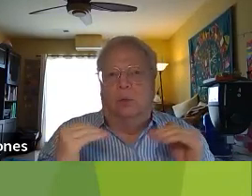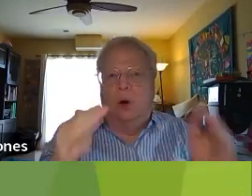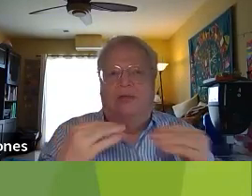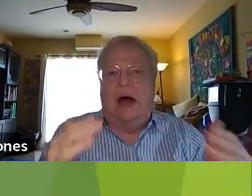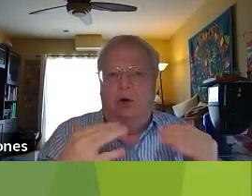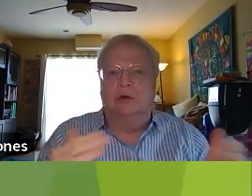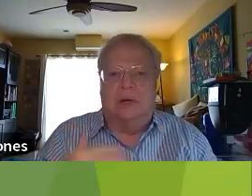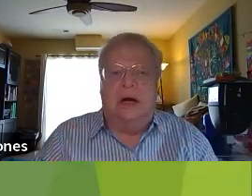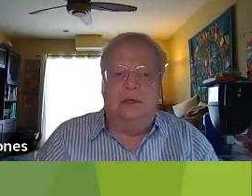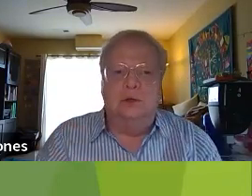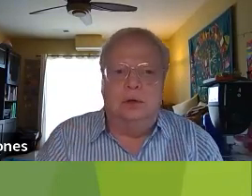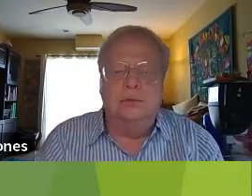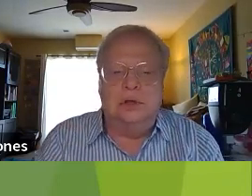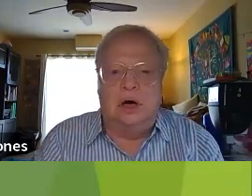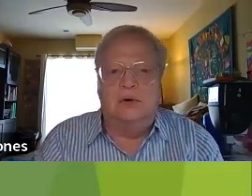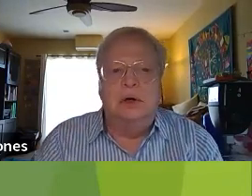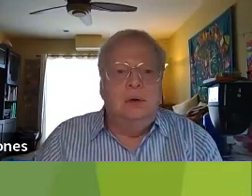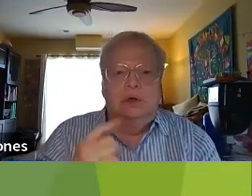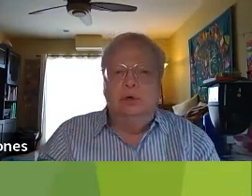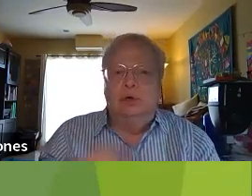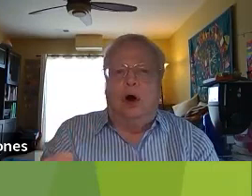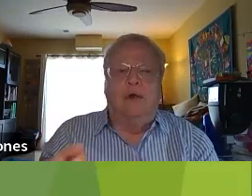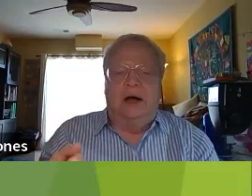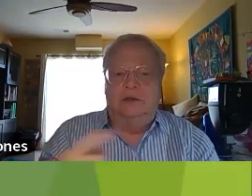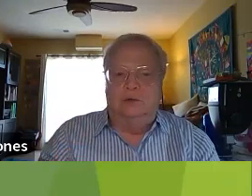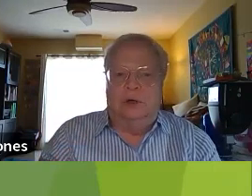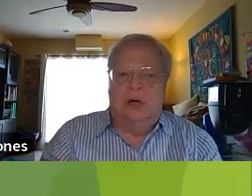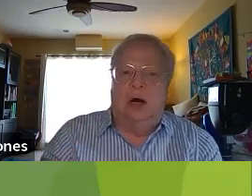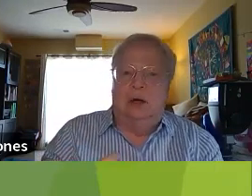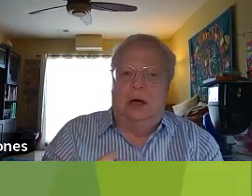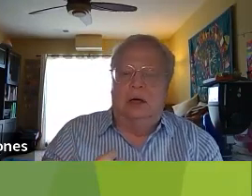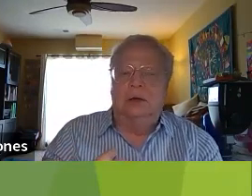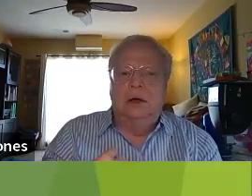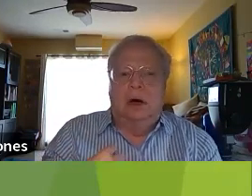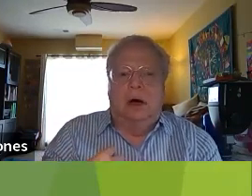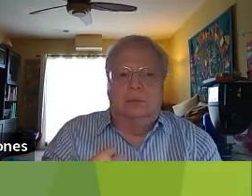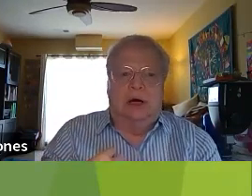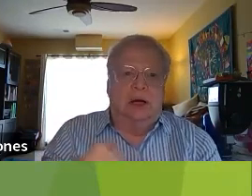what that looks like in terms of when you call that distress hotline, that ASL hotline,